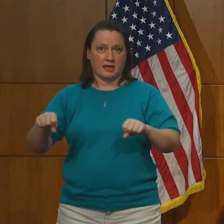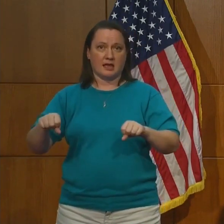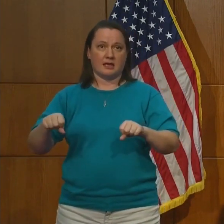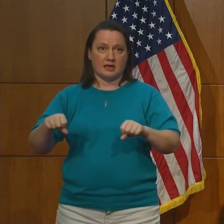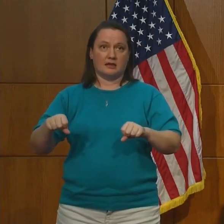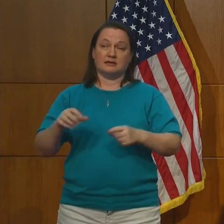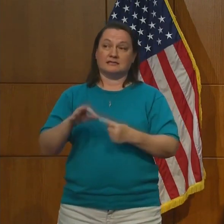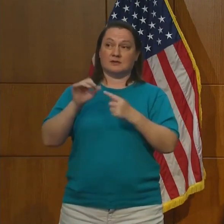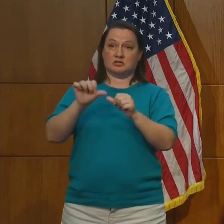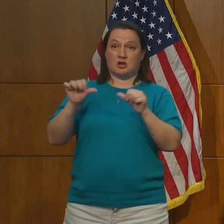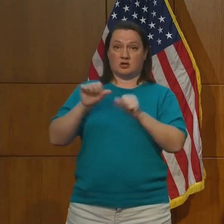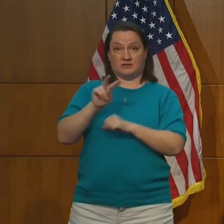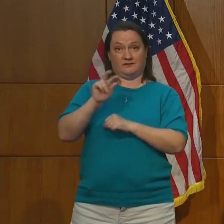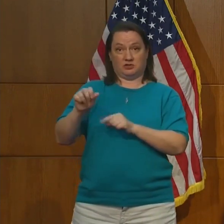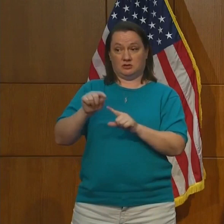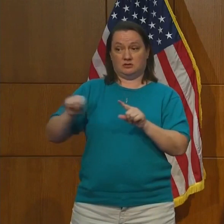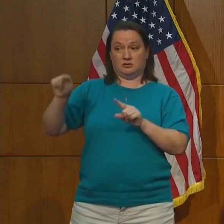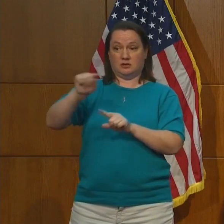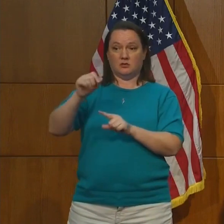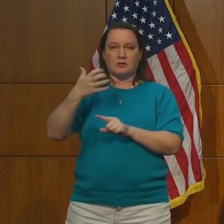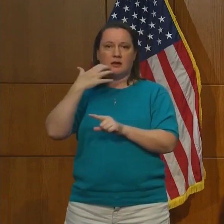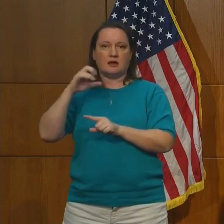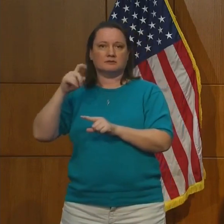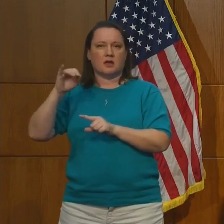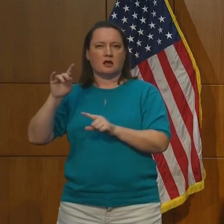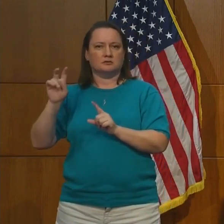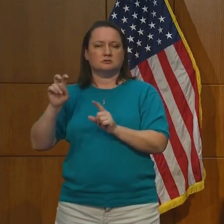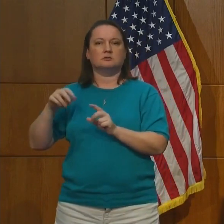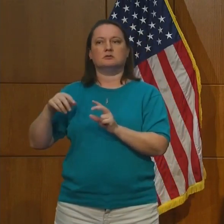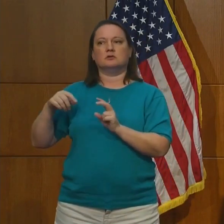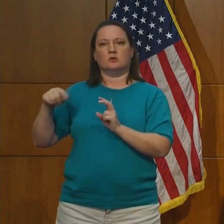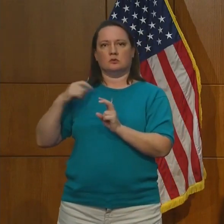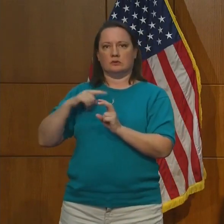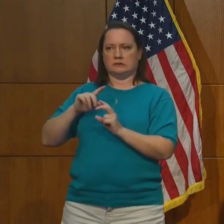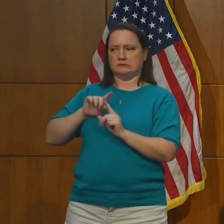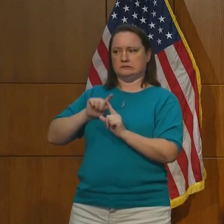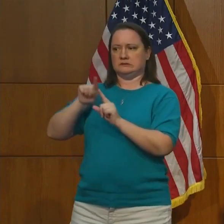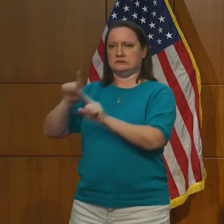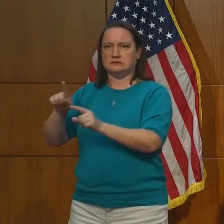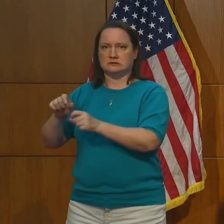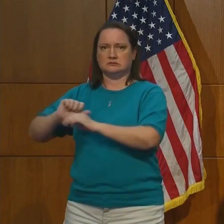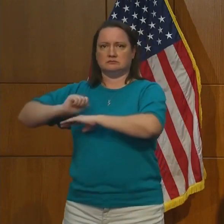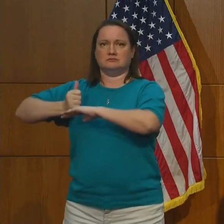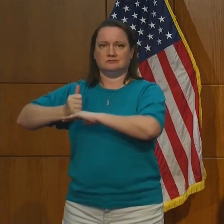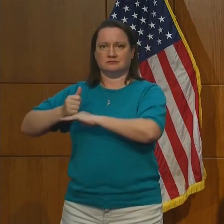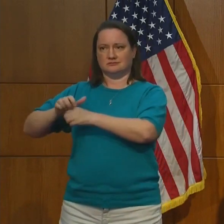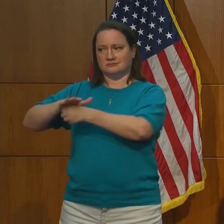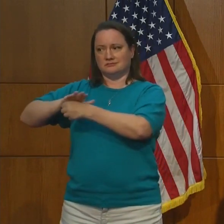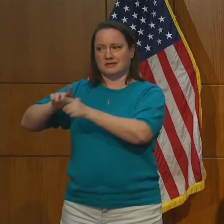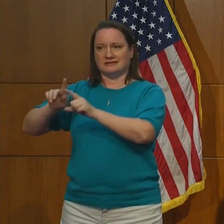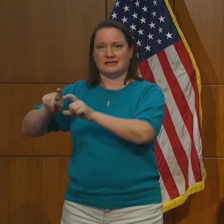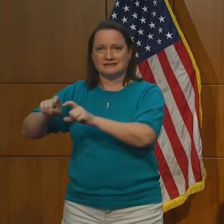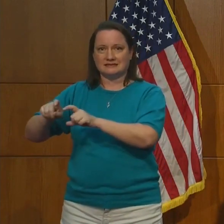BEFORE. VIRGINIA ON WOULD. R. D. E. R. SHE- THAT HAVE BEEN MAKING EVERY EFFORT WE CAN US